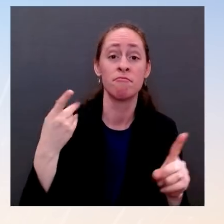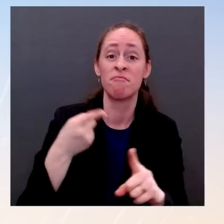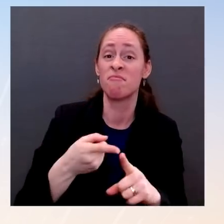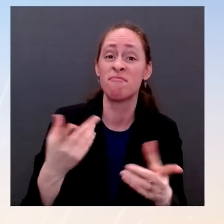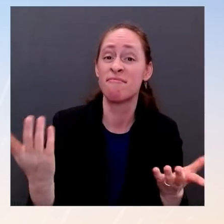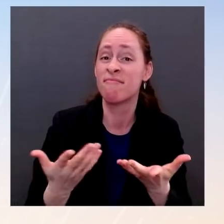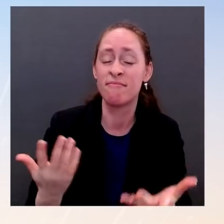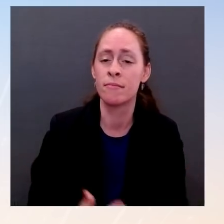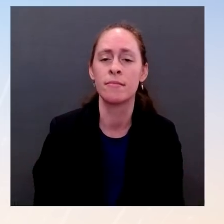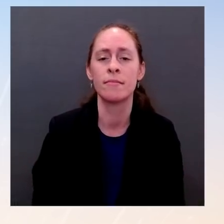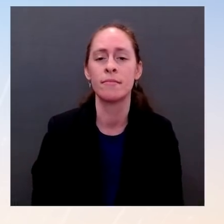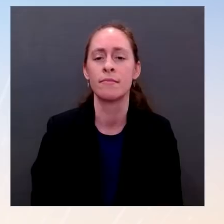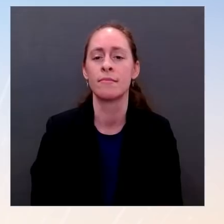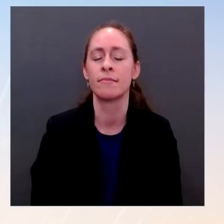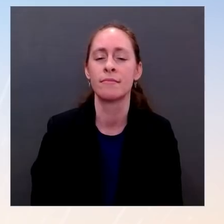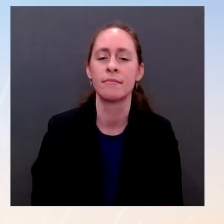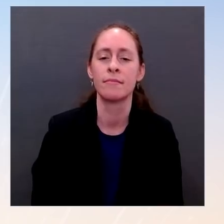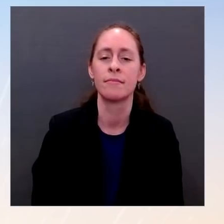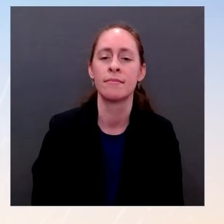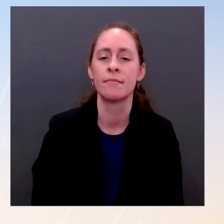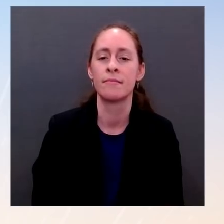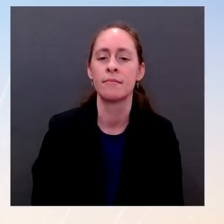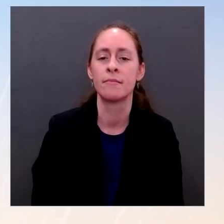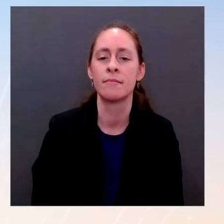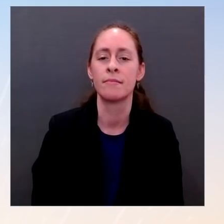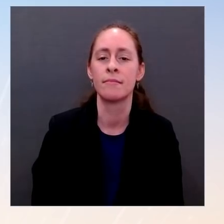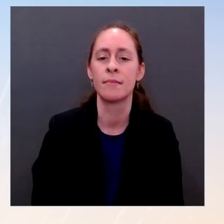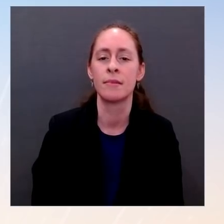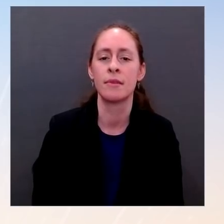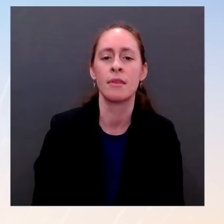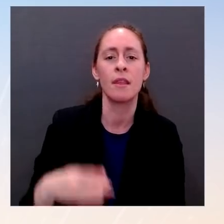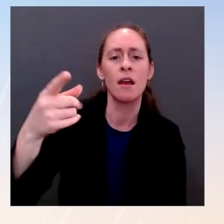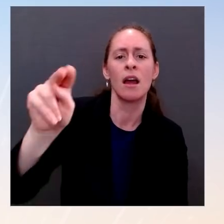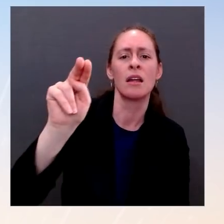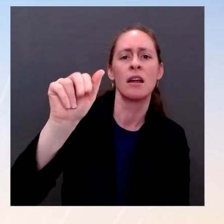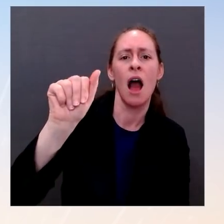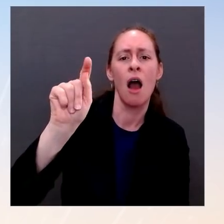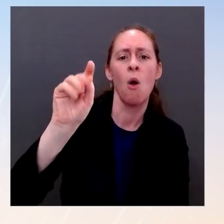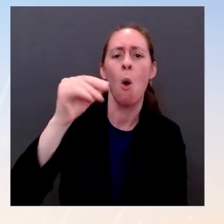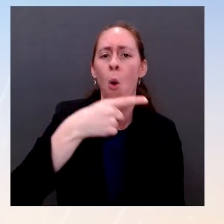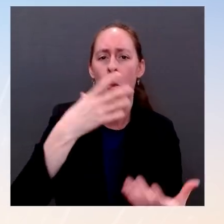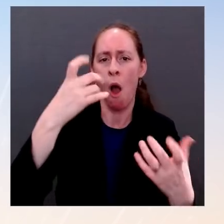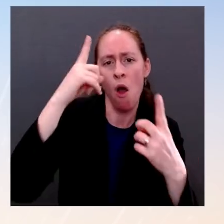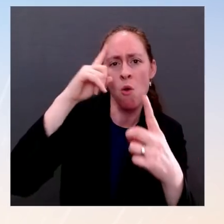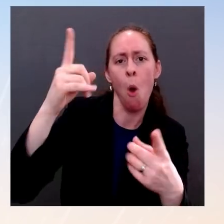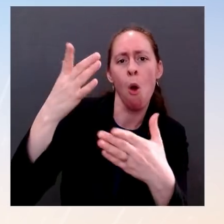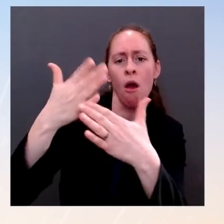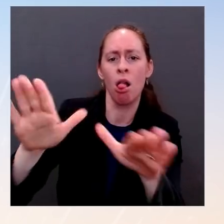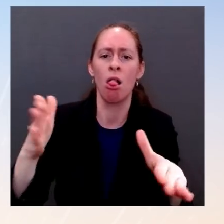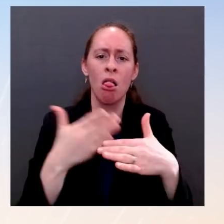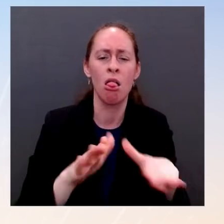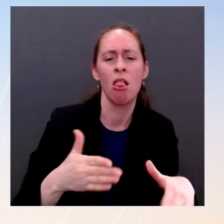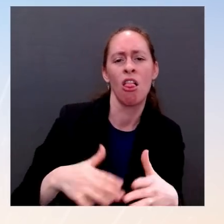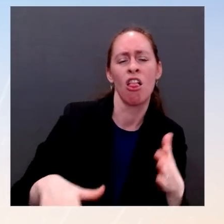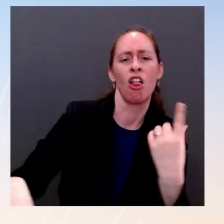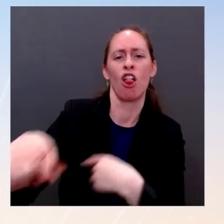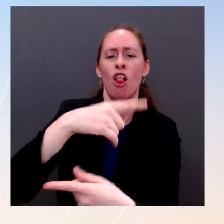the opposite has happened; to divide, maybe, the United States and divide leadership in the United States -- the opposite has happened.